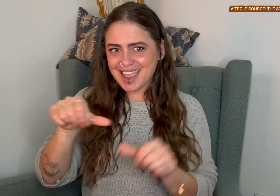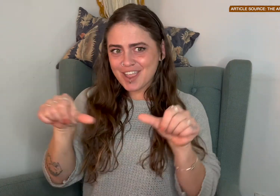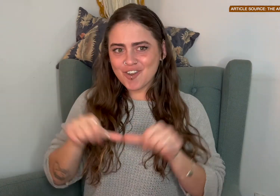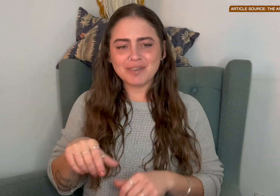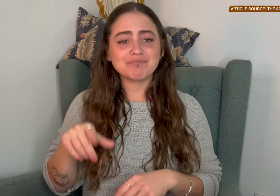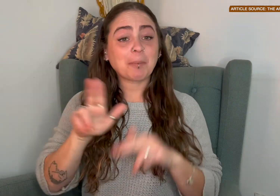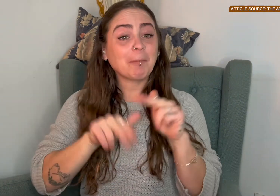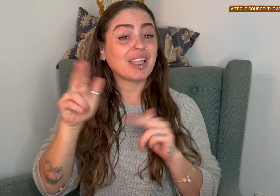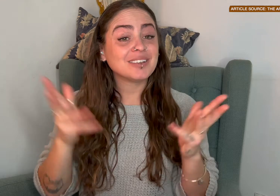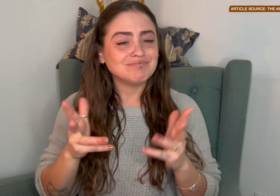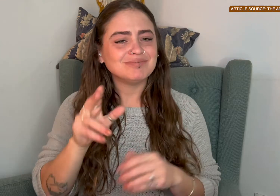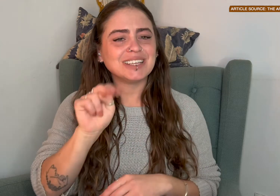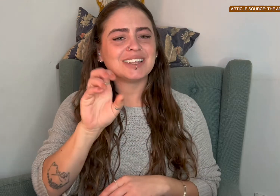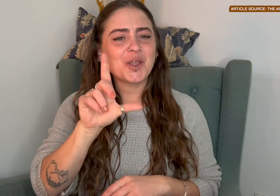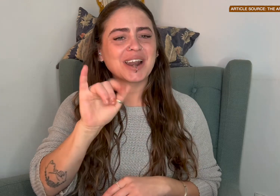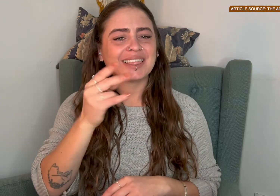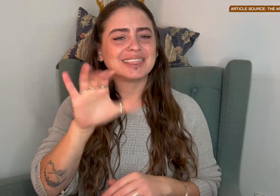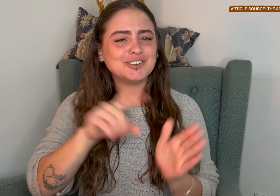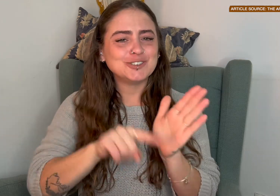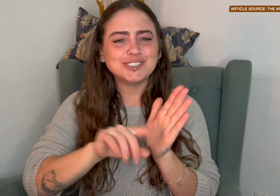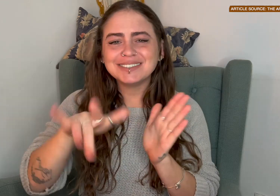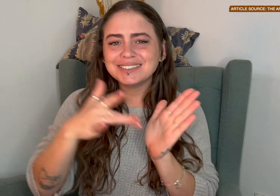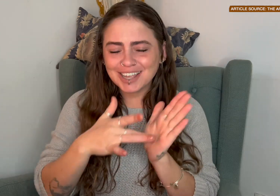in the area and to build a Neolithic research centre,